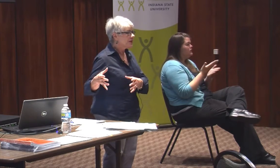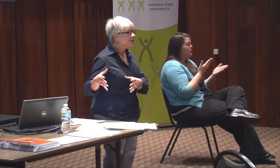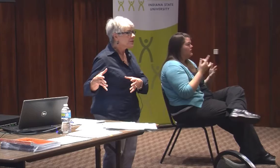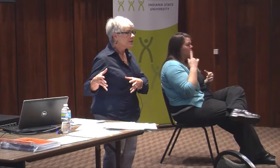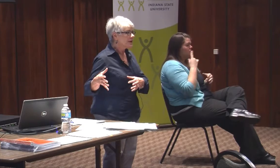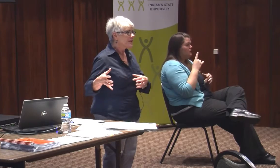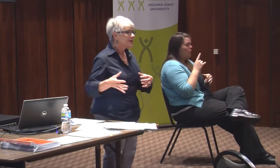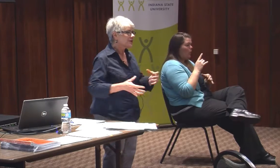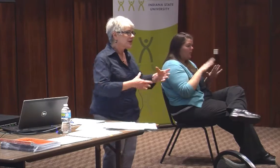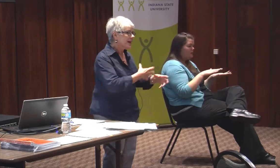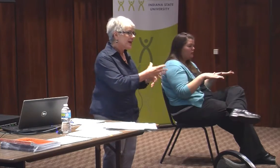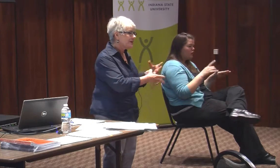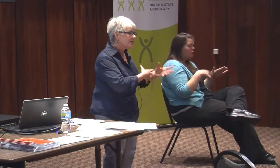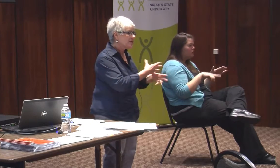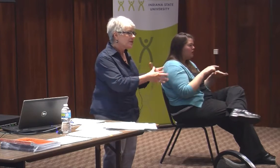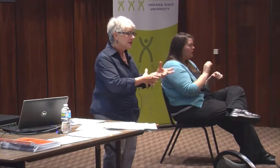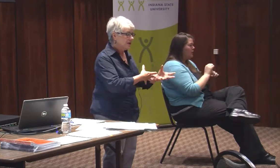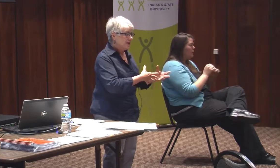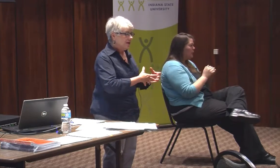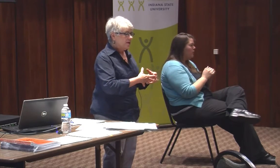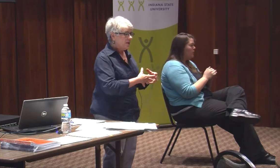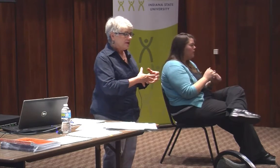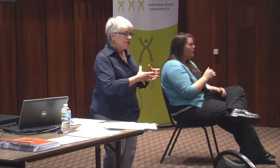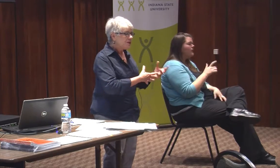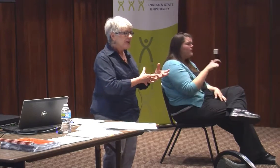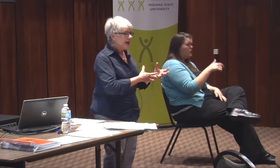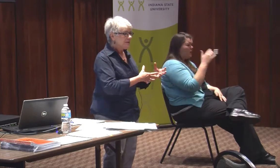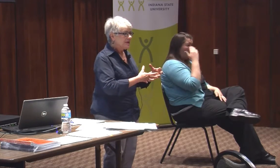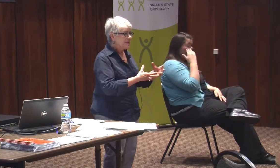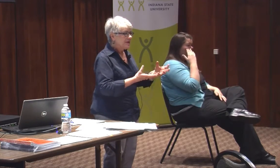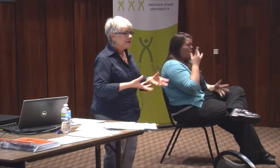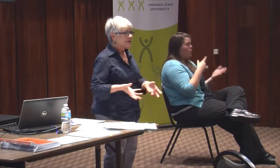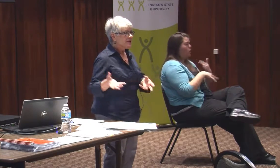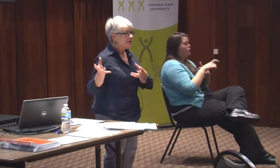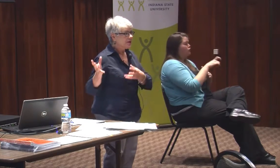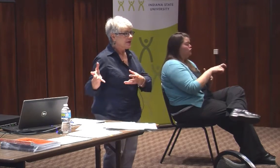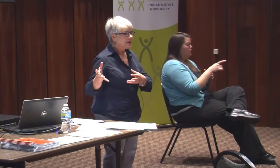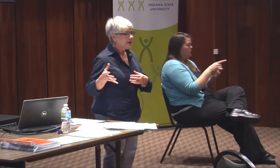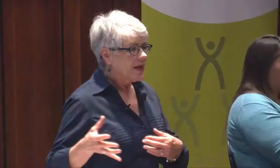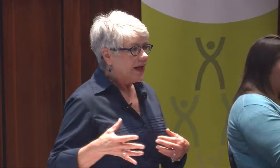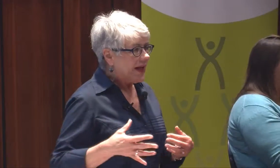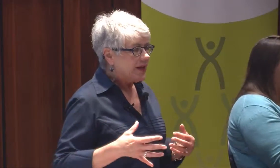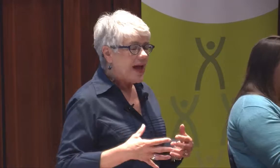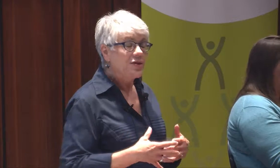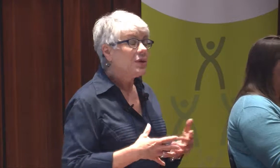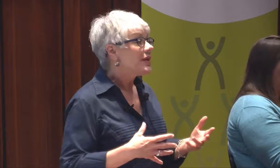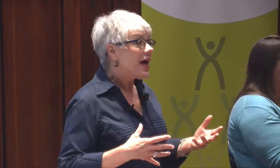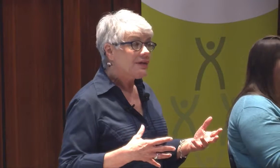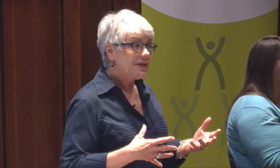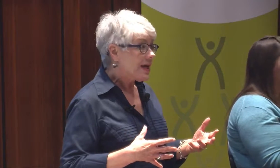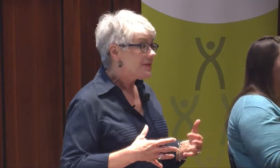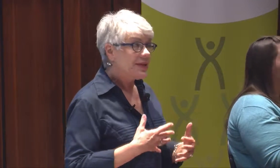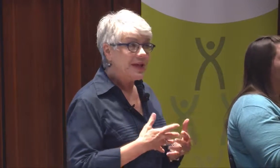you're working with because you kind of have to know what should be happening so that you can do a lot of adapting, a lot